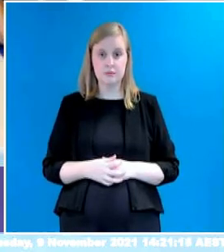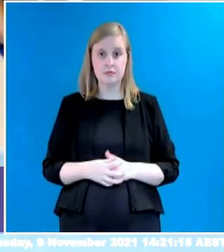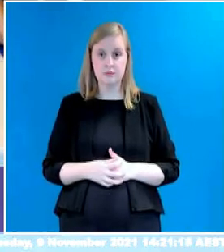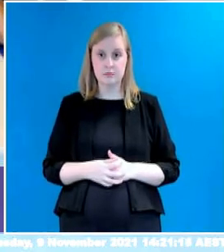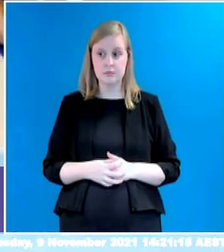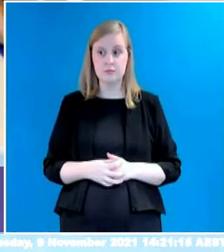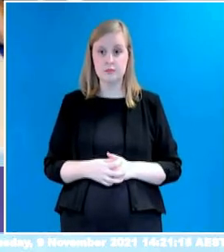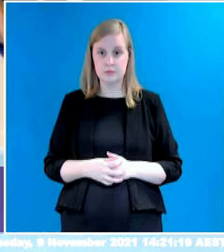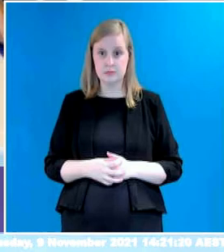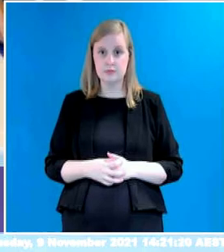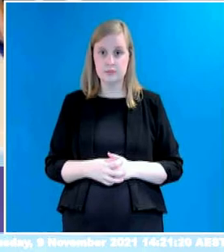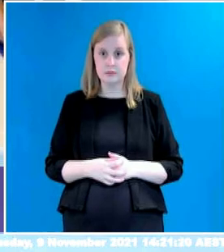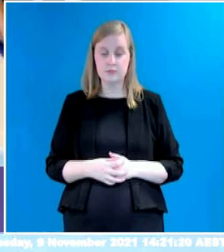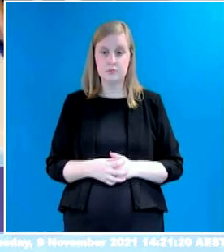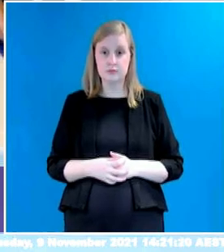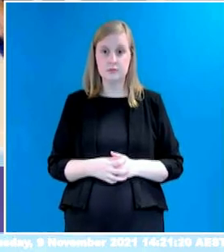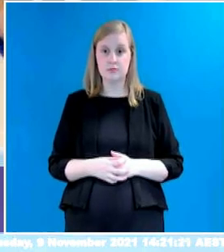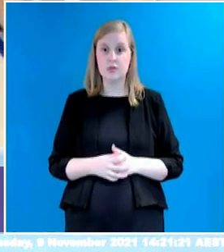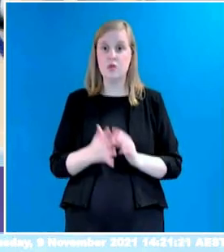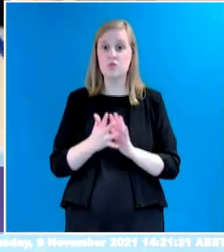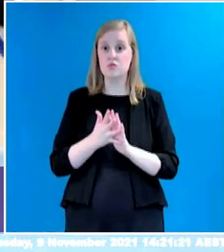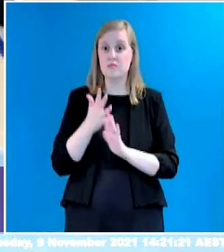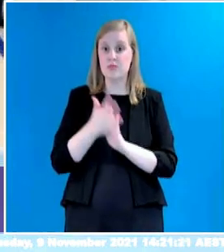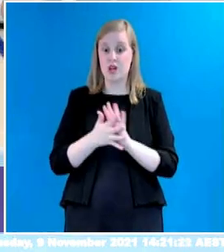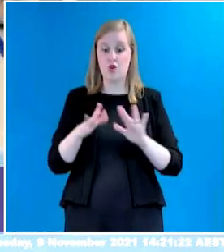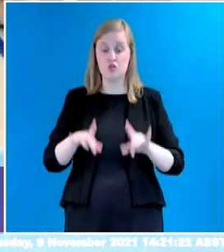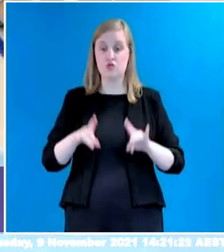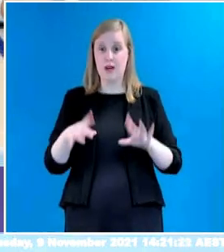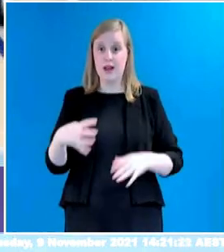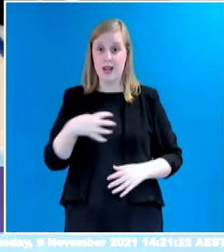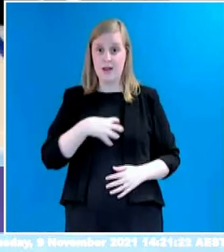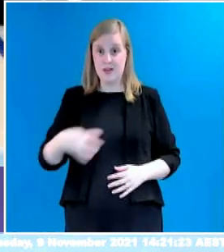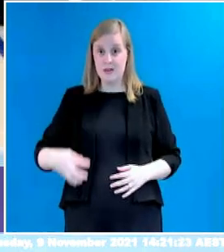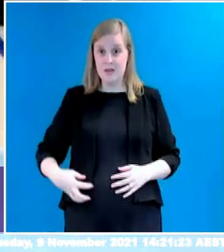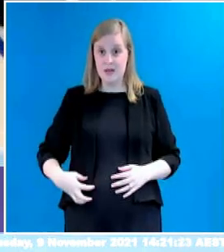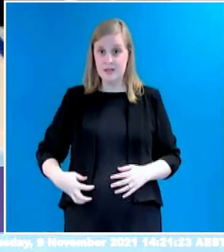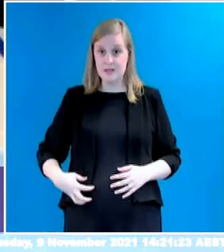makes clear the Commonwealth's position that the CRPD, and particularly article